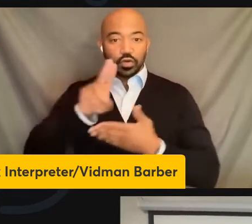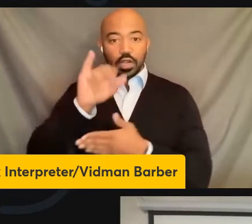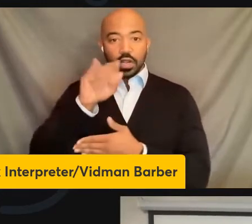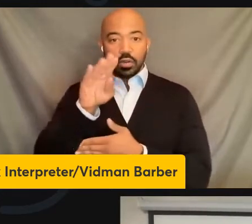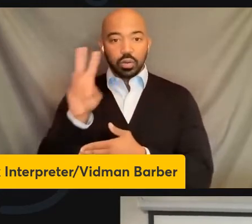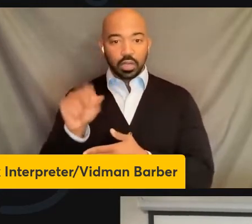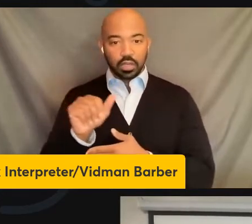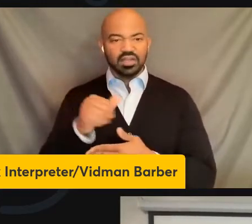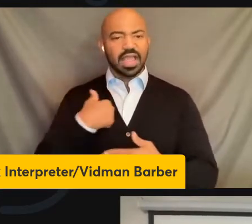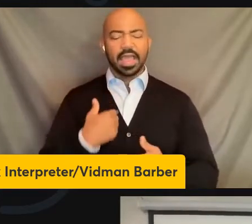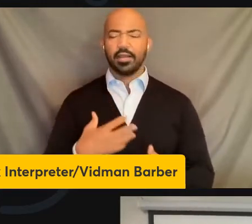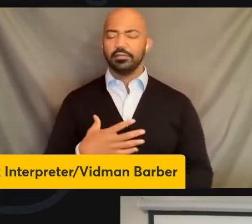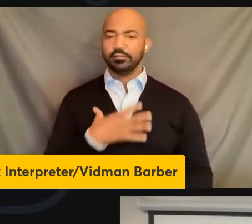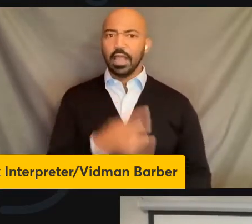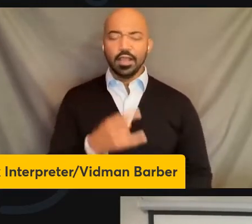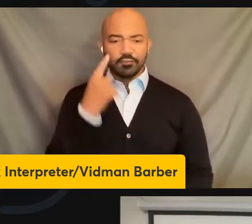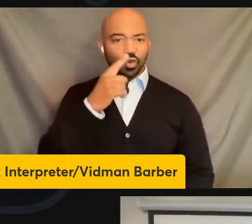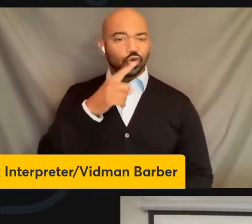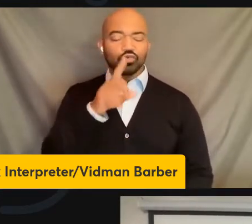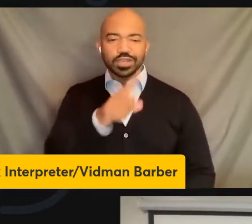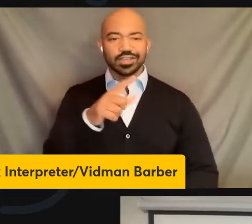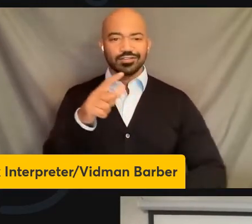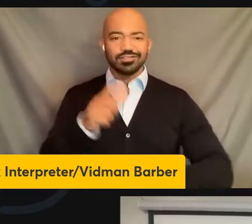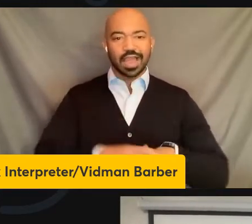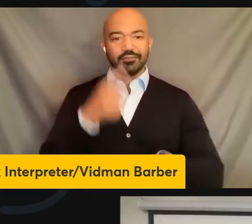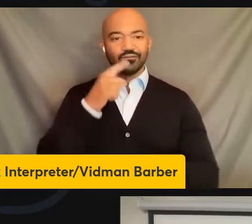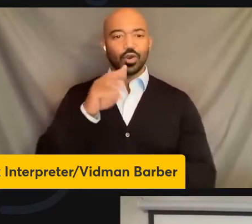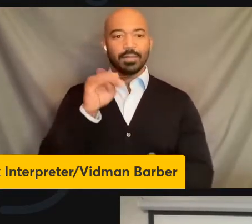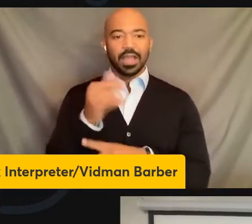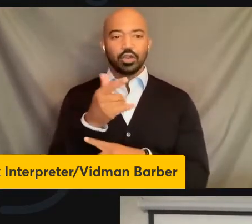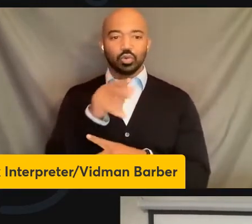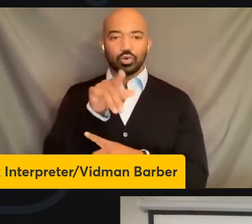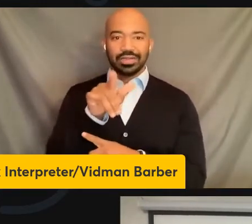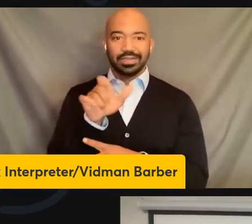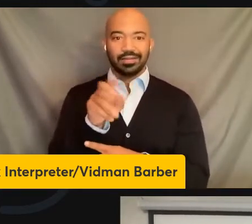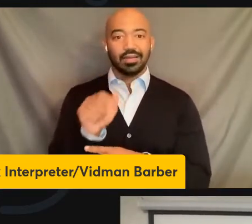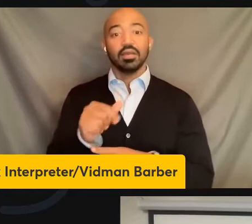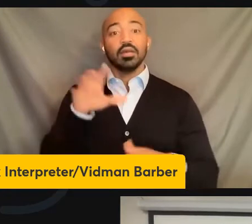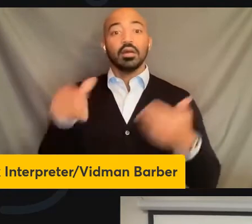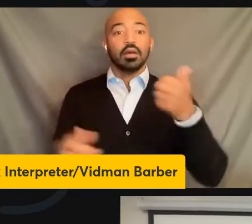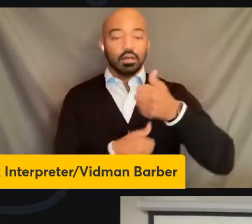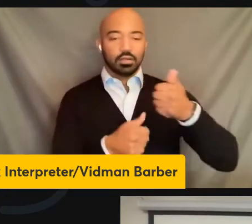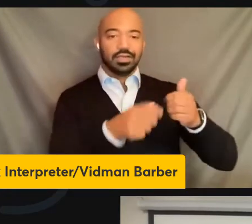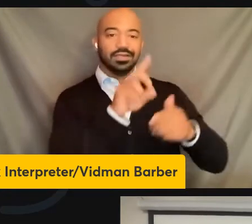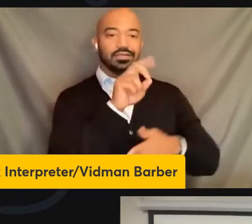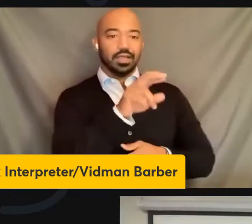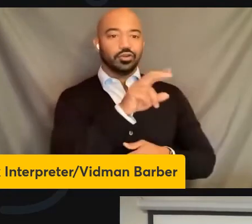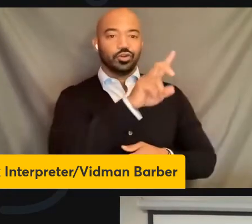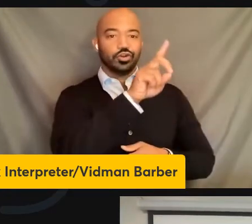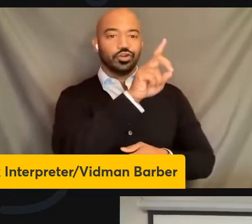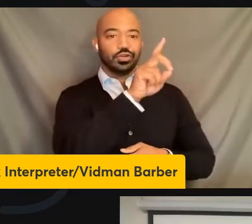keen interest in real time imaging of microglia during development under the mentorship of Dr. Michael Daly. Following